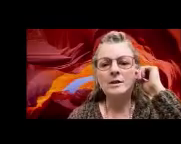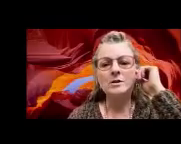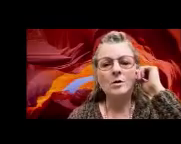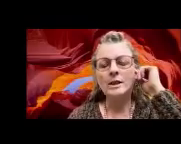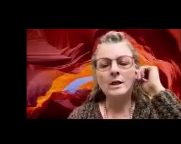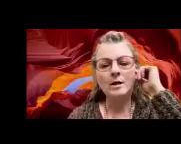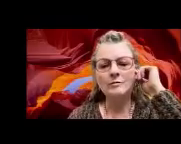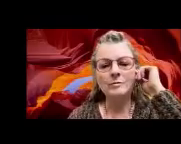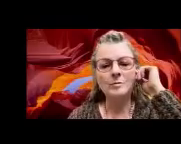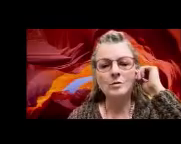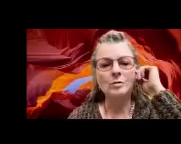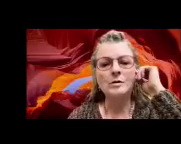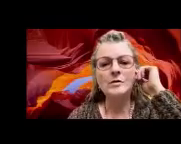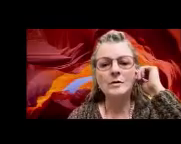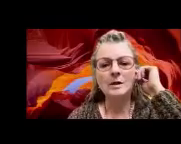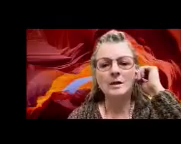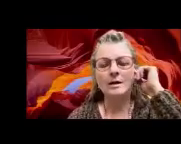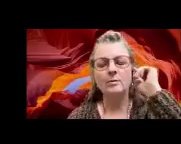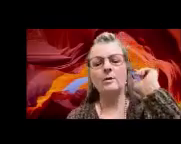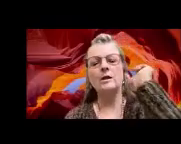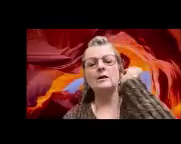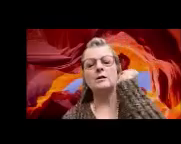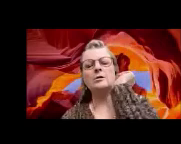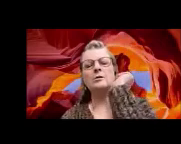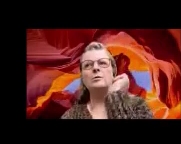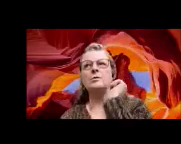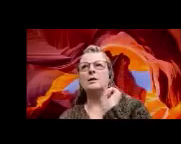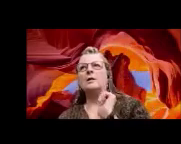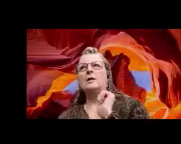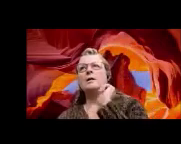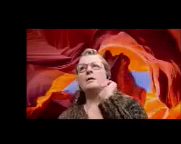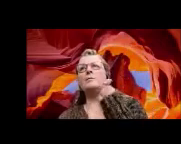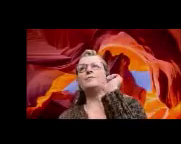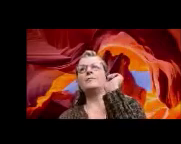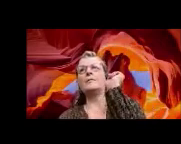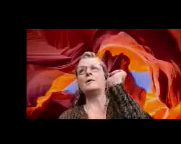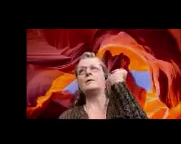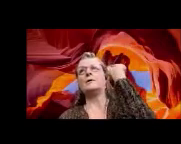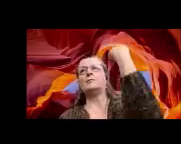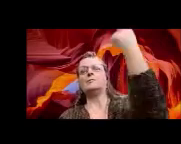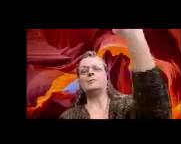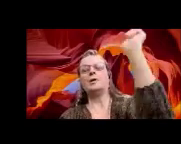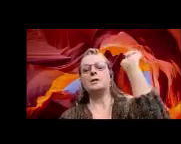that's only coming from schools, and that would include the Part